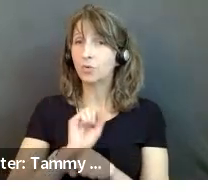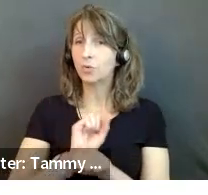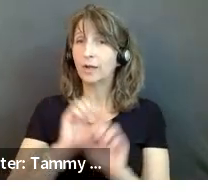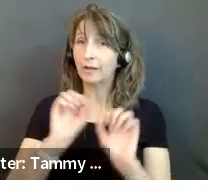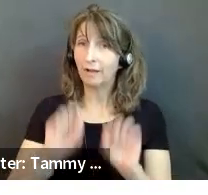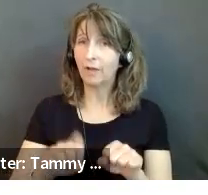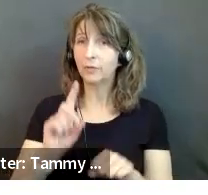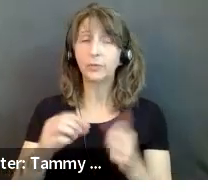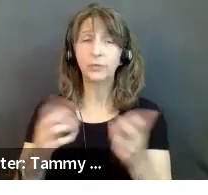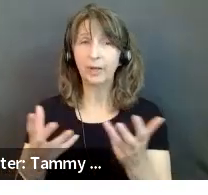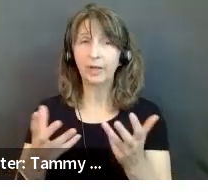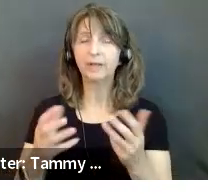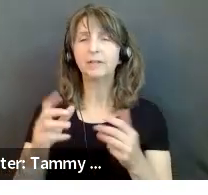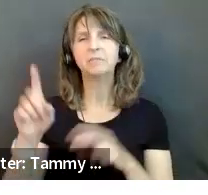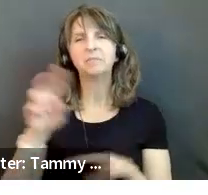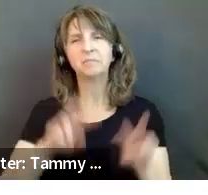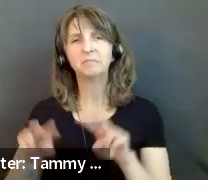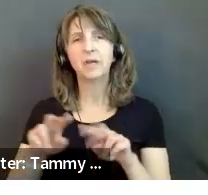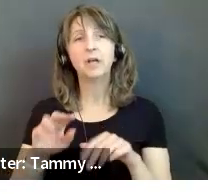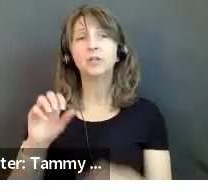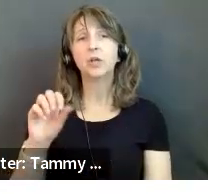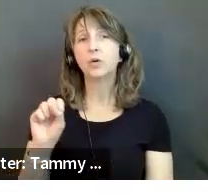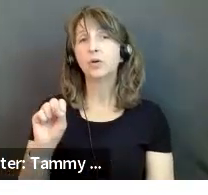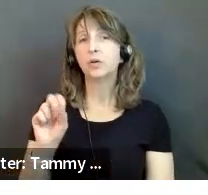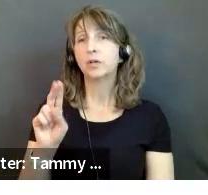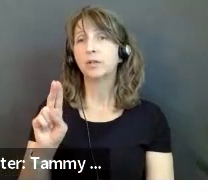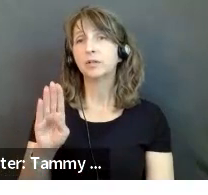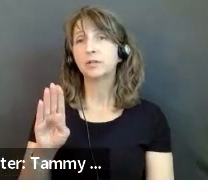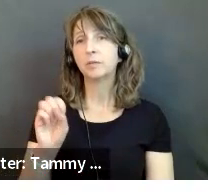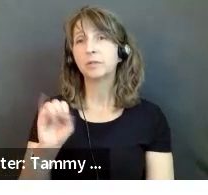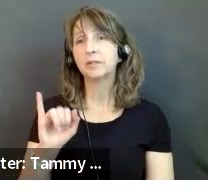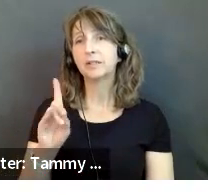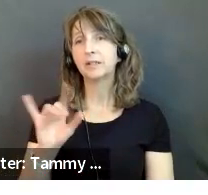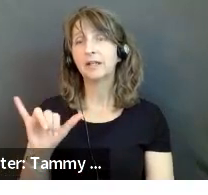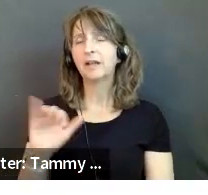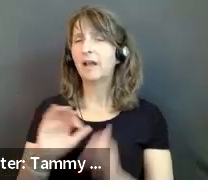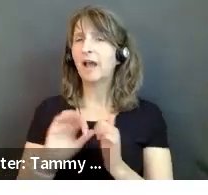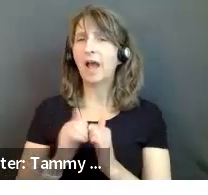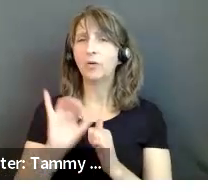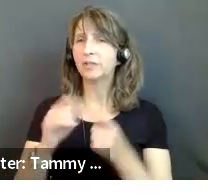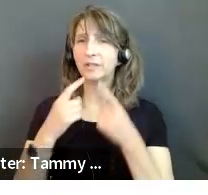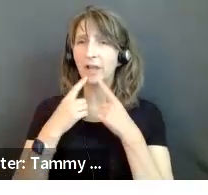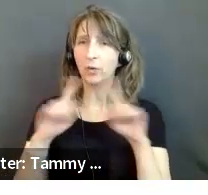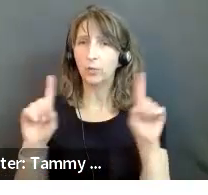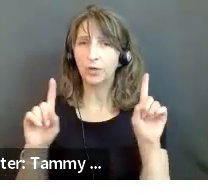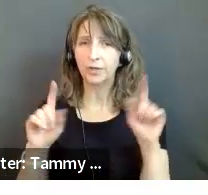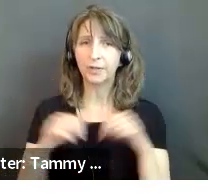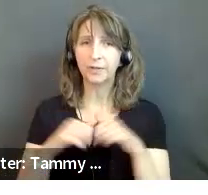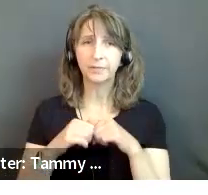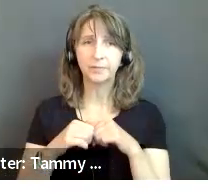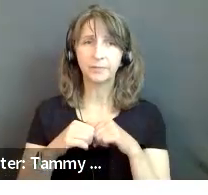Alright, so how subsidy works? I just want to give a little example here. So. So there's somebody receiving SSDI and they're going to work at a gas station.